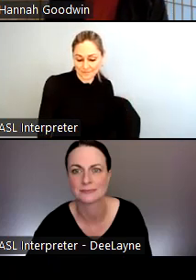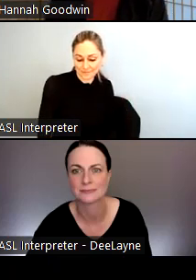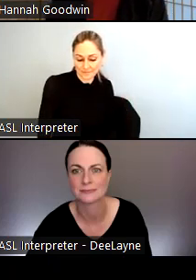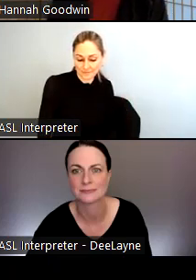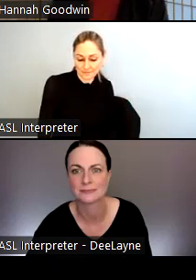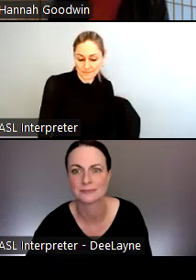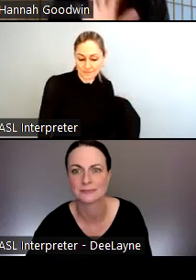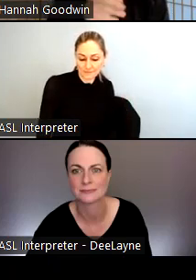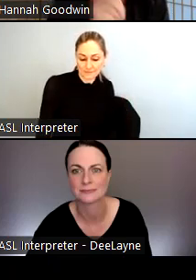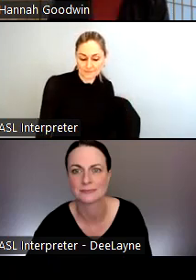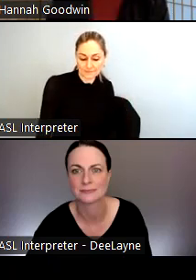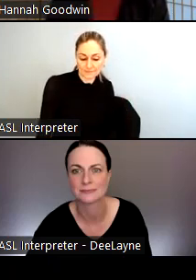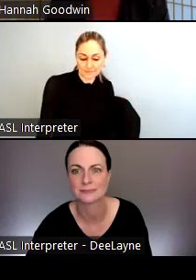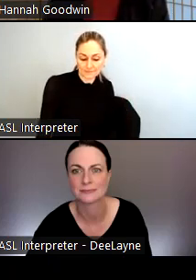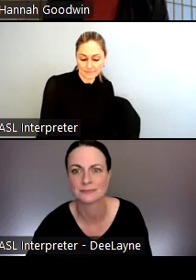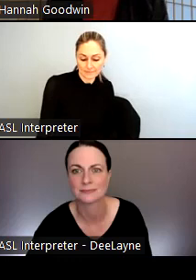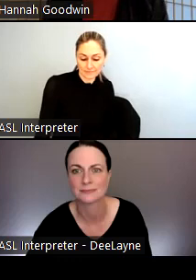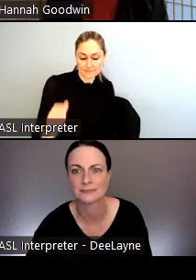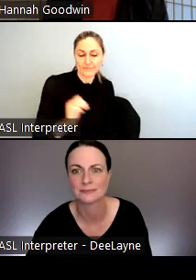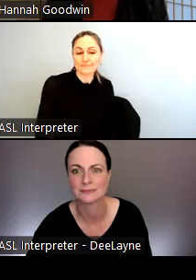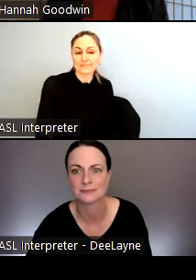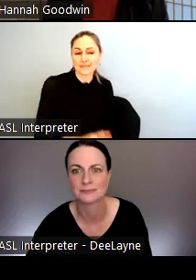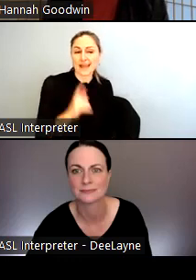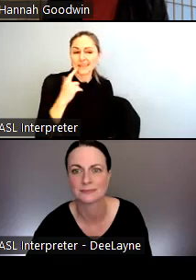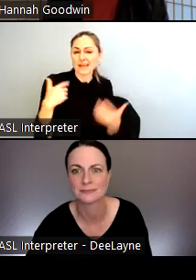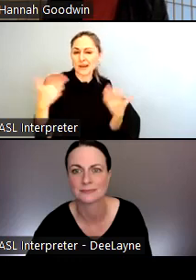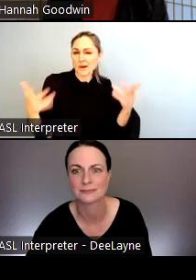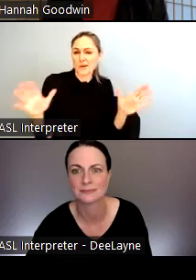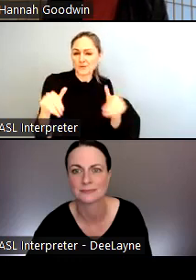And lightning talk. I think I already gave enough information about this one.